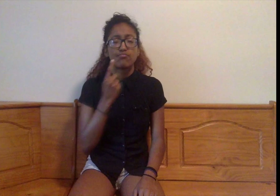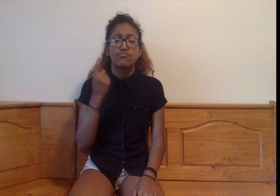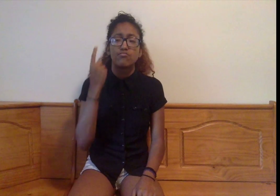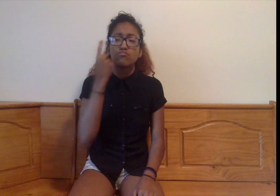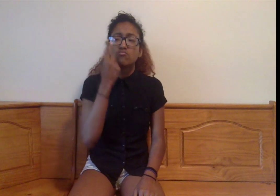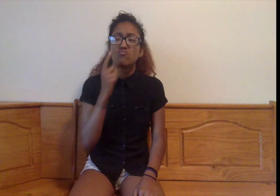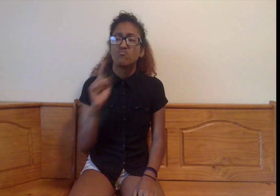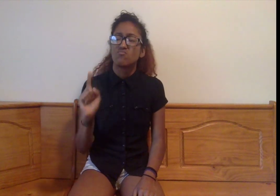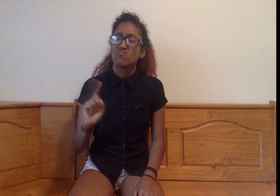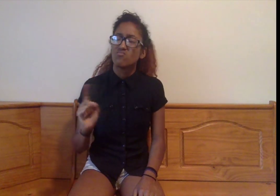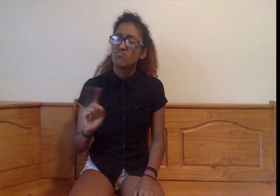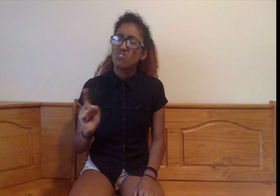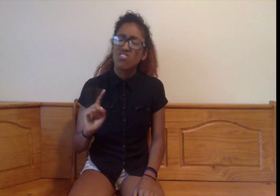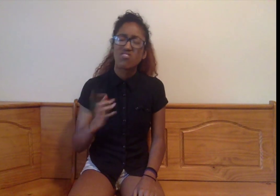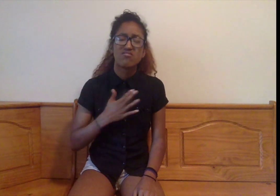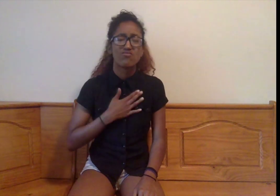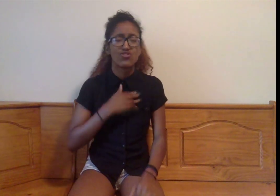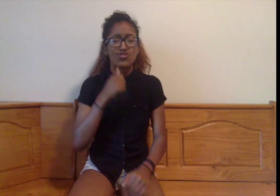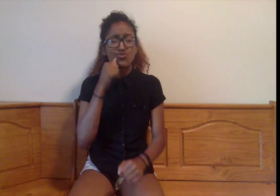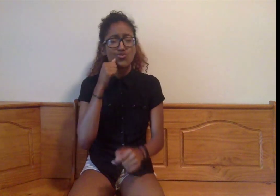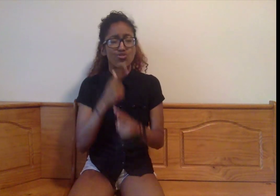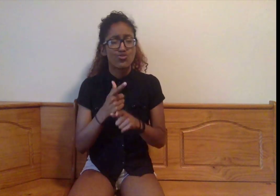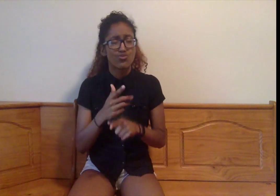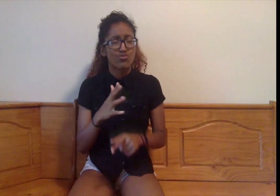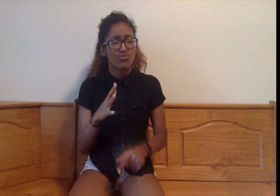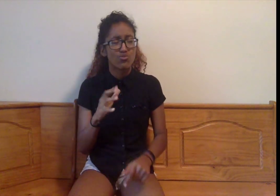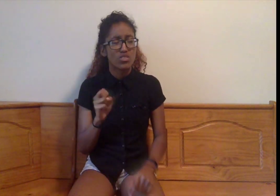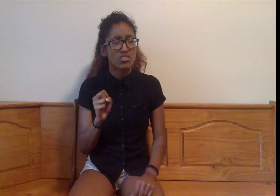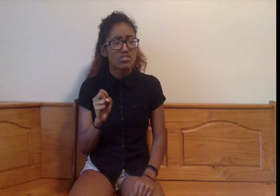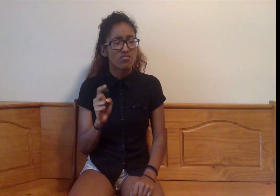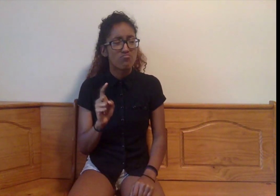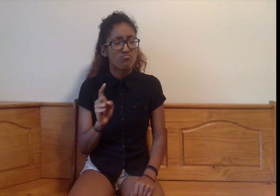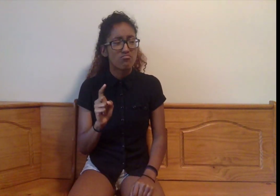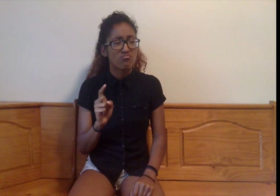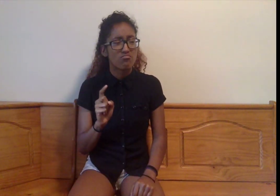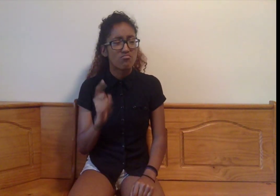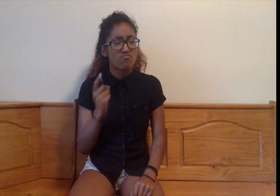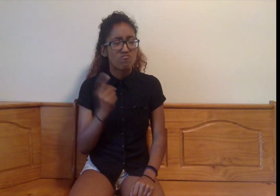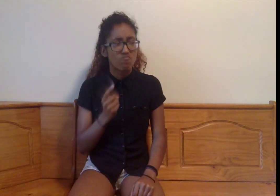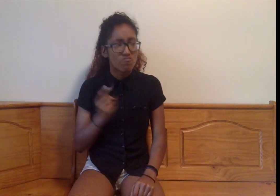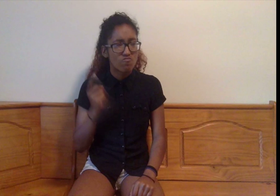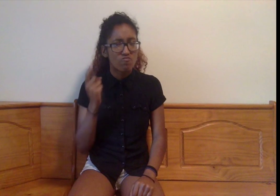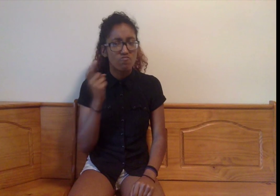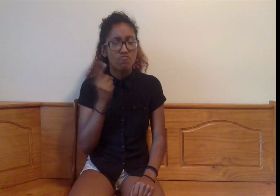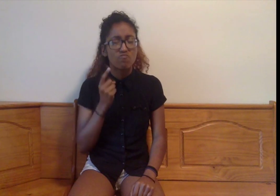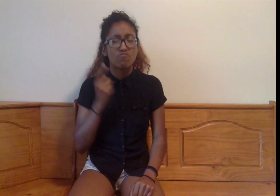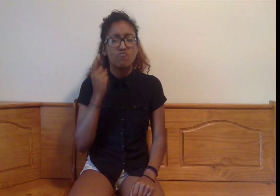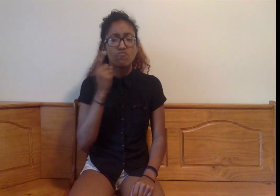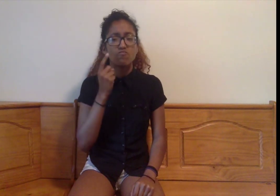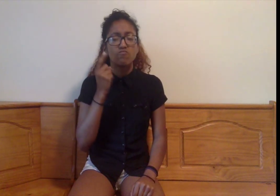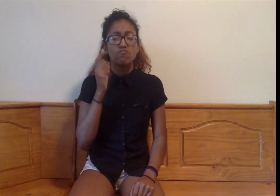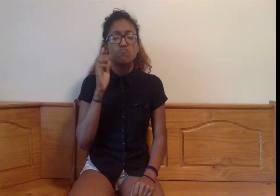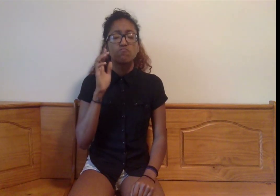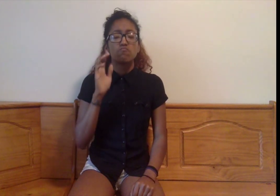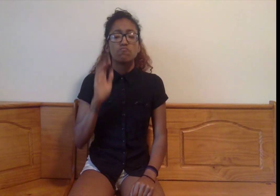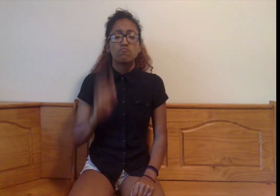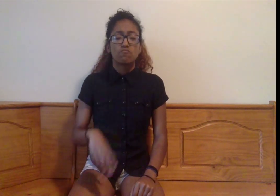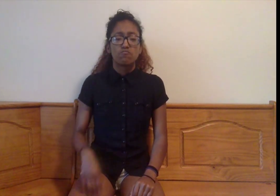I was very calm and wondering where my sister was.